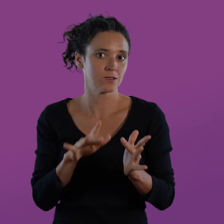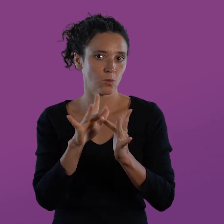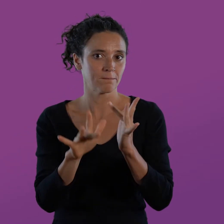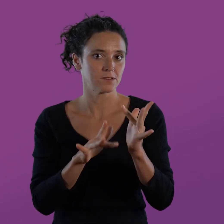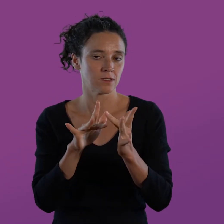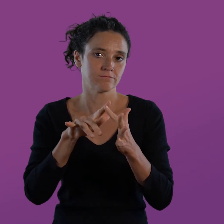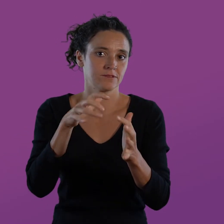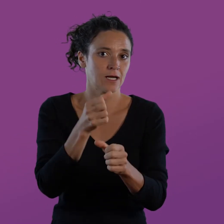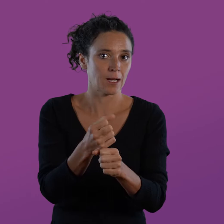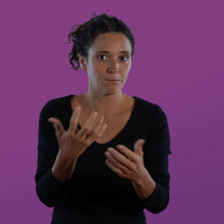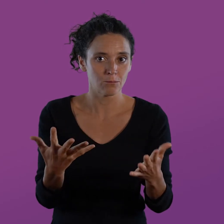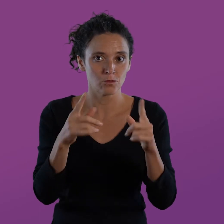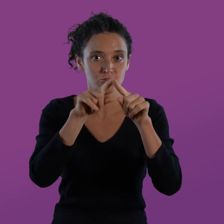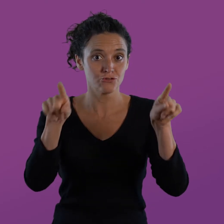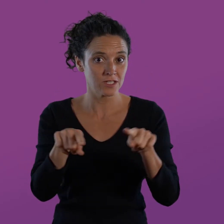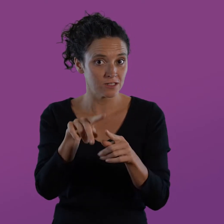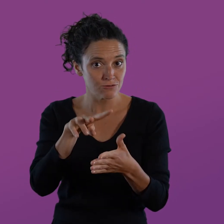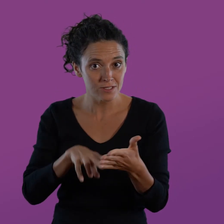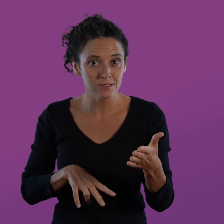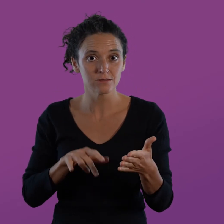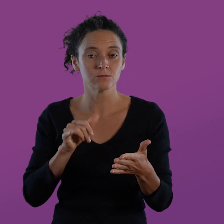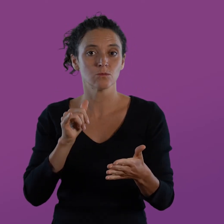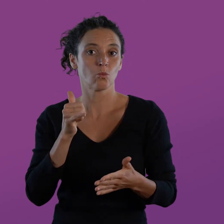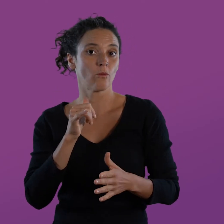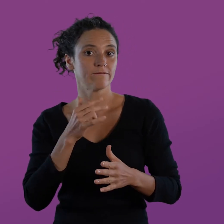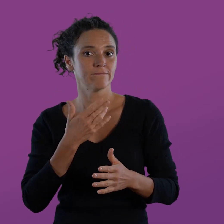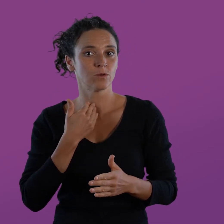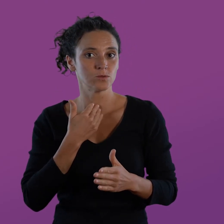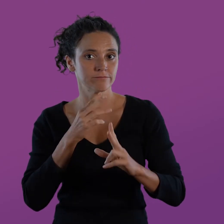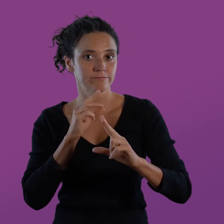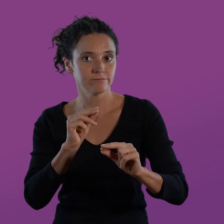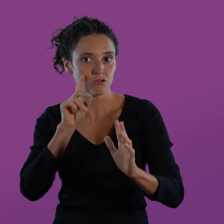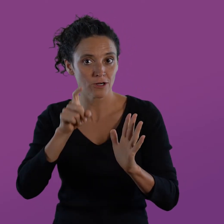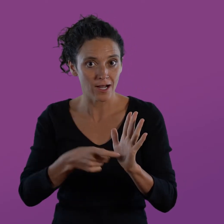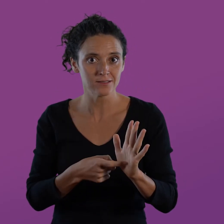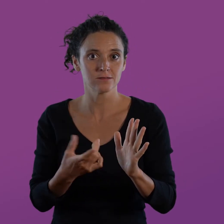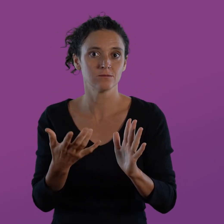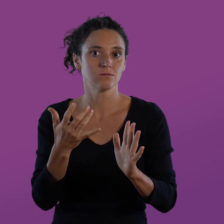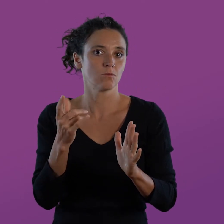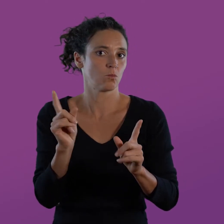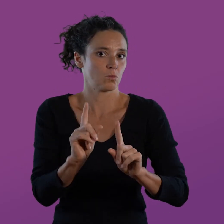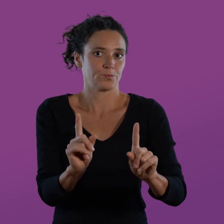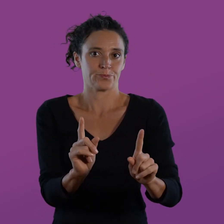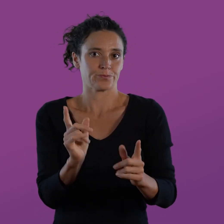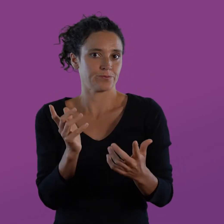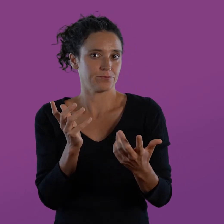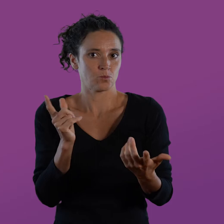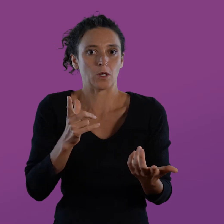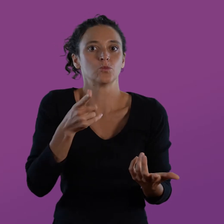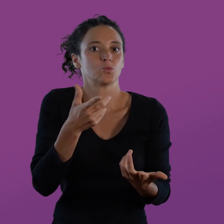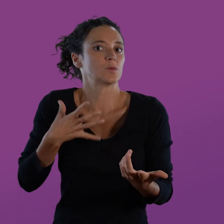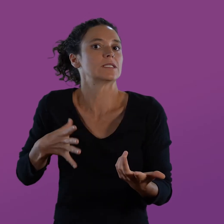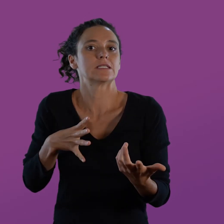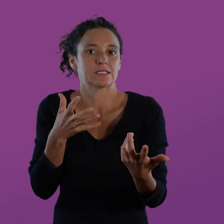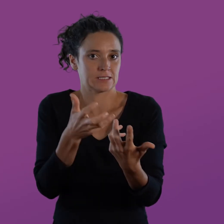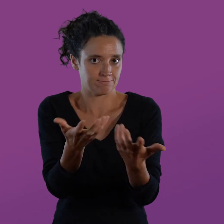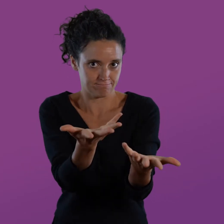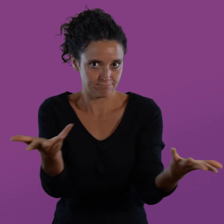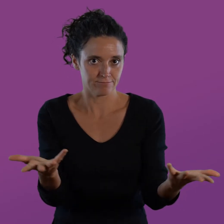screen readers or voice recognition technology or interfaces appropriate to an individual’s needs.